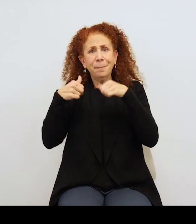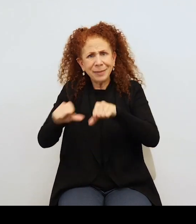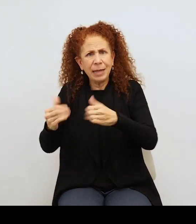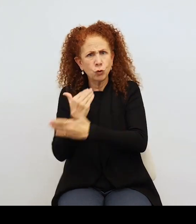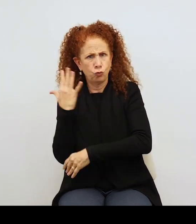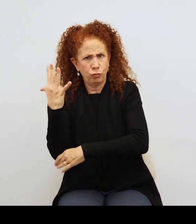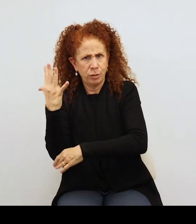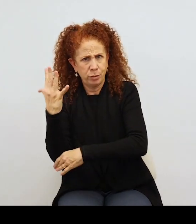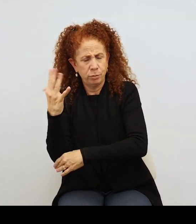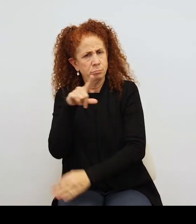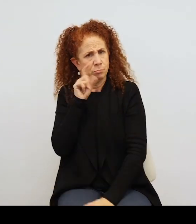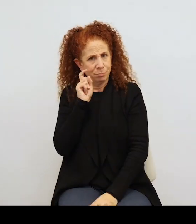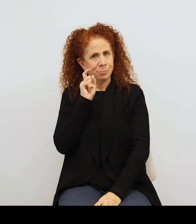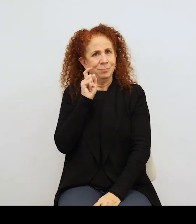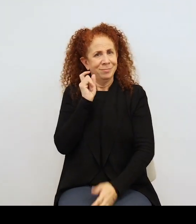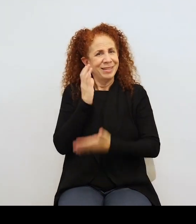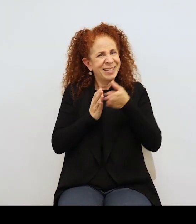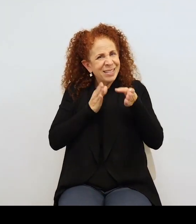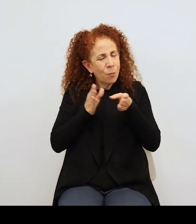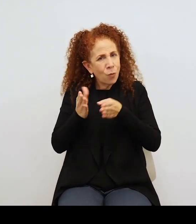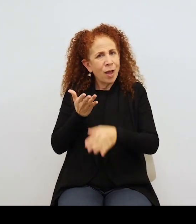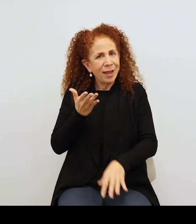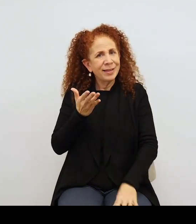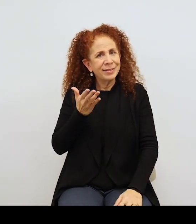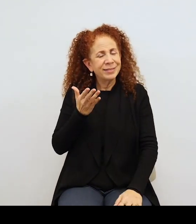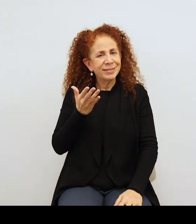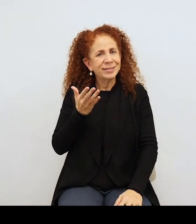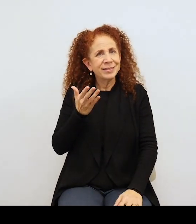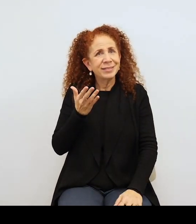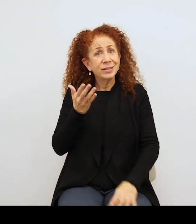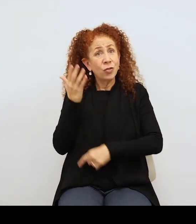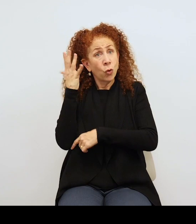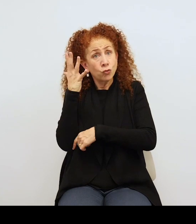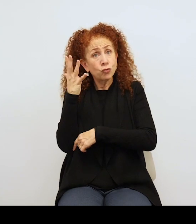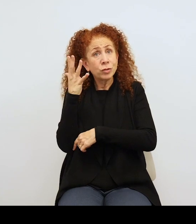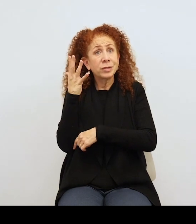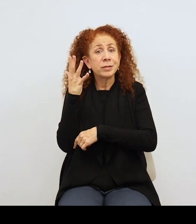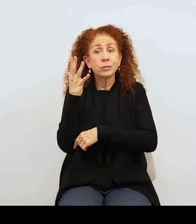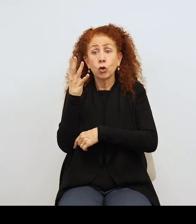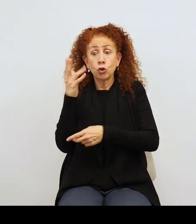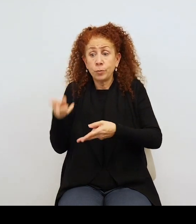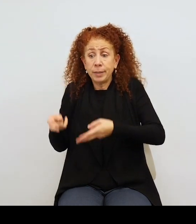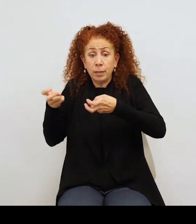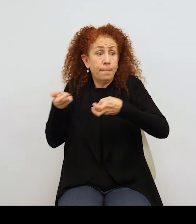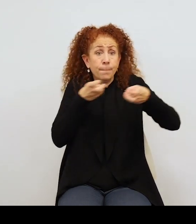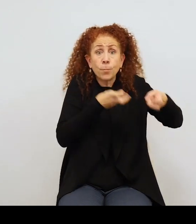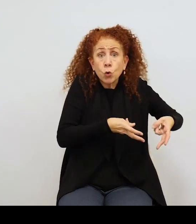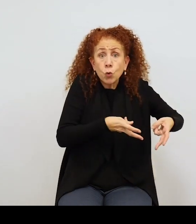So in some ways, maybe trees can then also be moved, or different options--